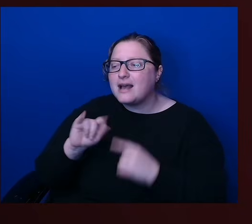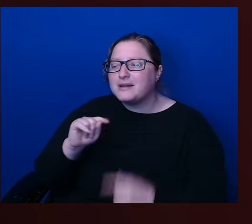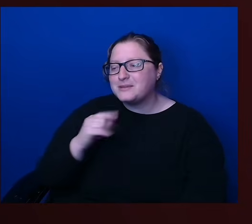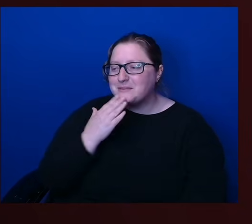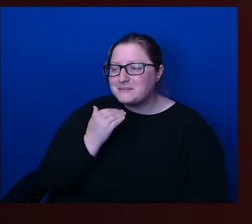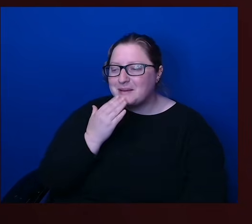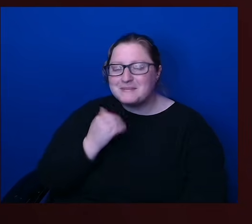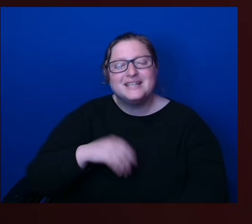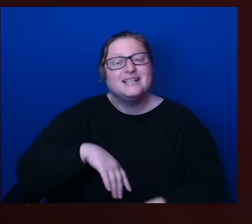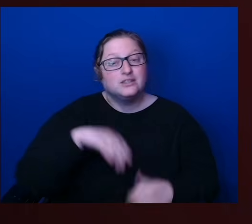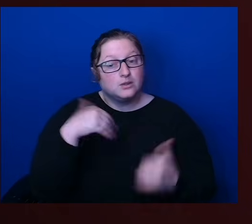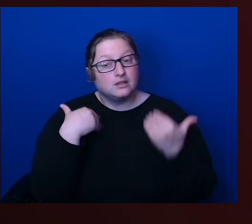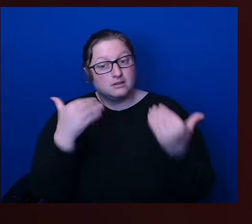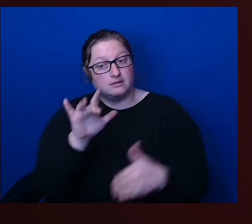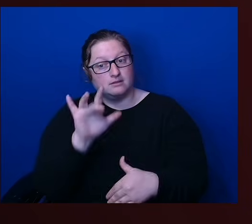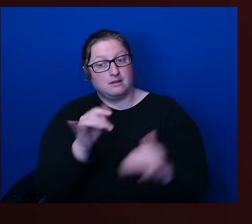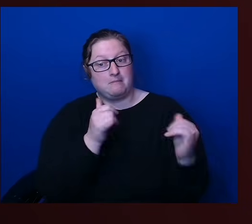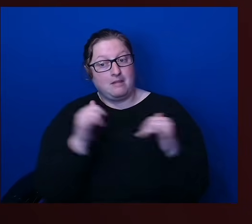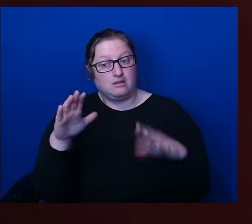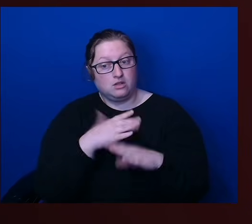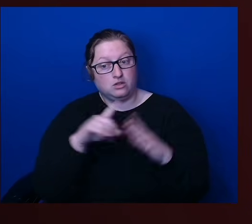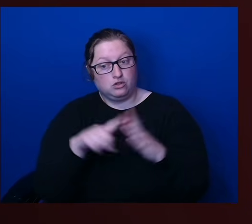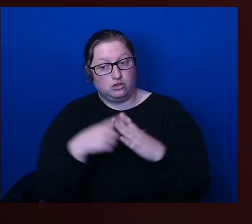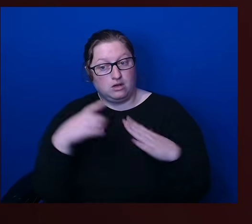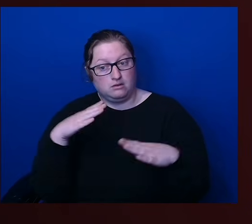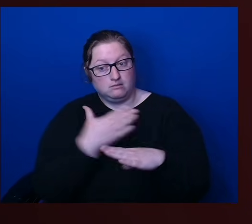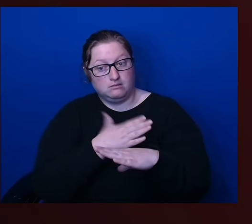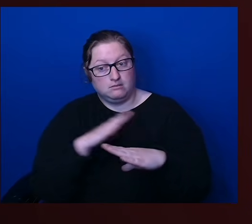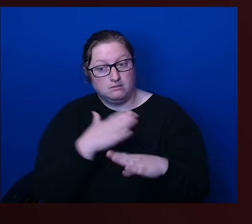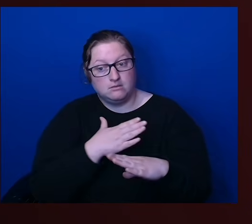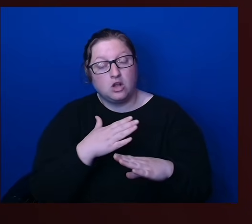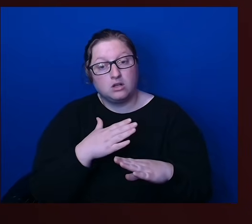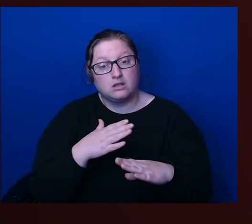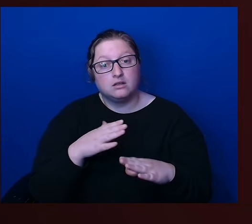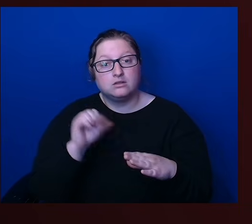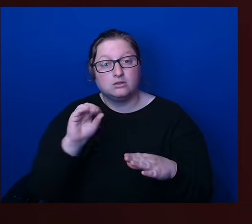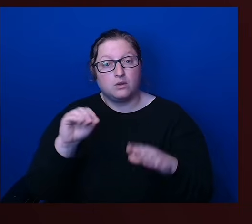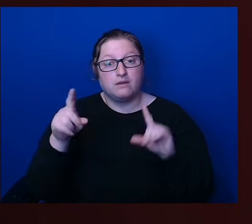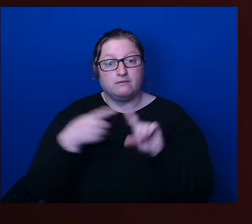"Play the song," and it started playing the song. So, I'm going to say, "Play me the first 128 bars of The Final Countdown on the